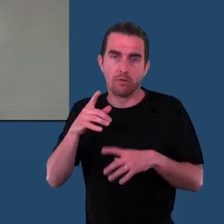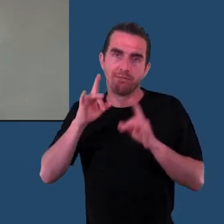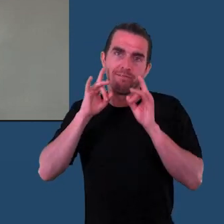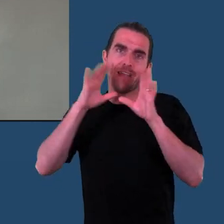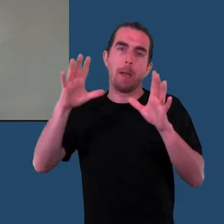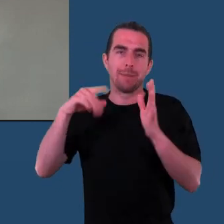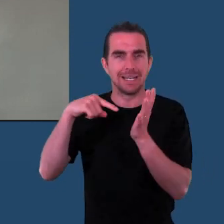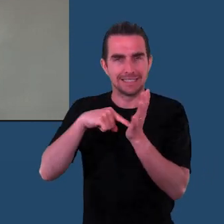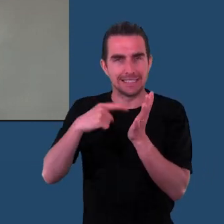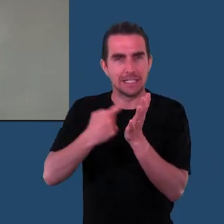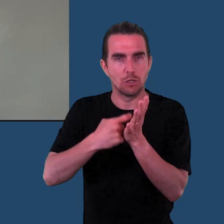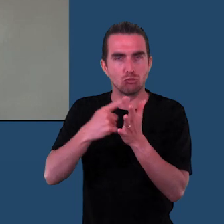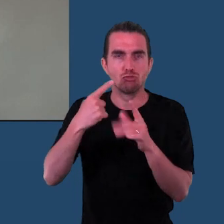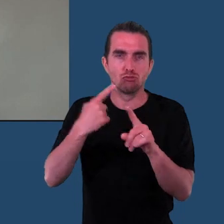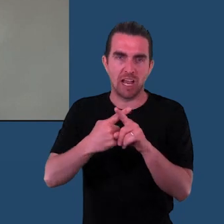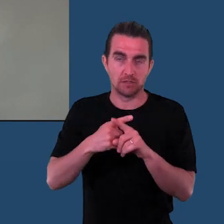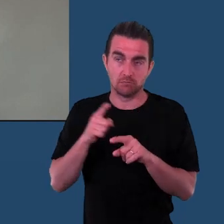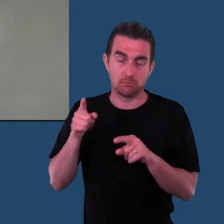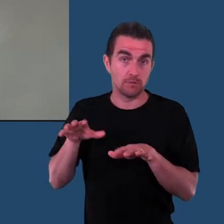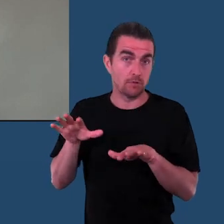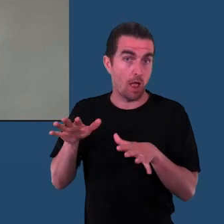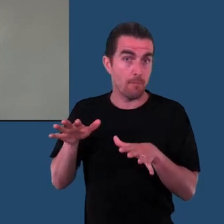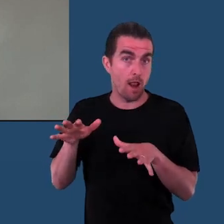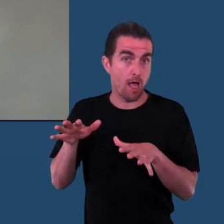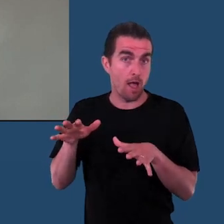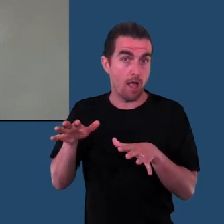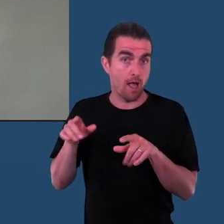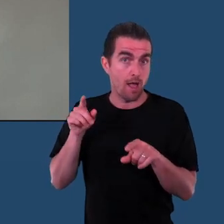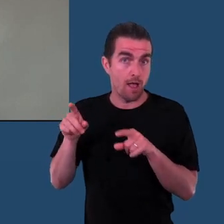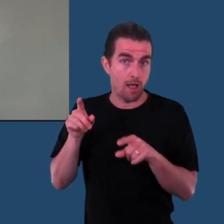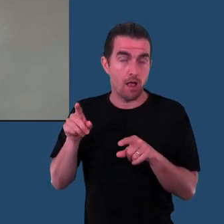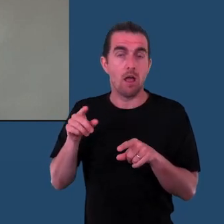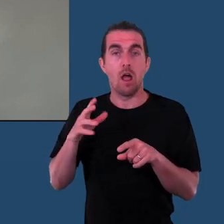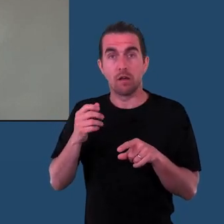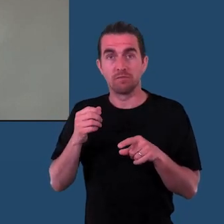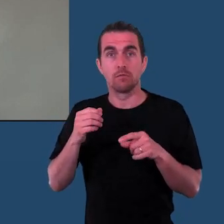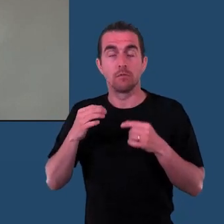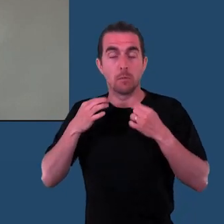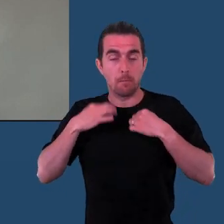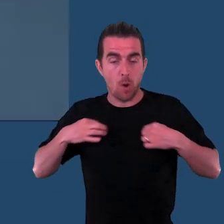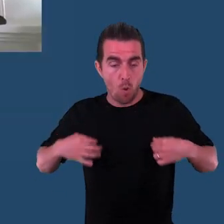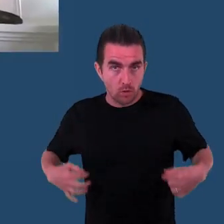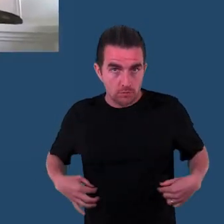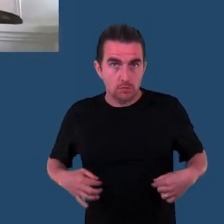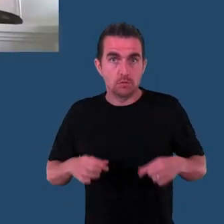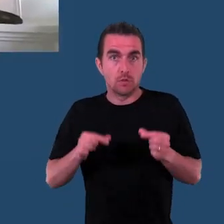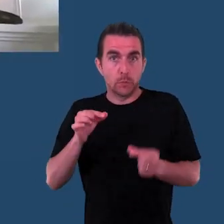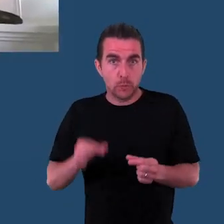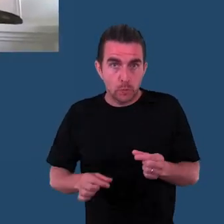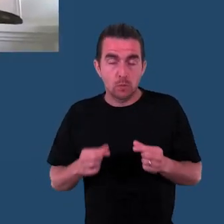like your famous T-Rex, and stuff like that, and you'll see the similarity there. They also have hollow bones,